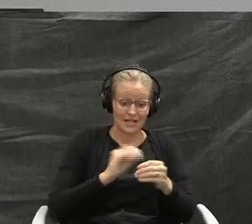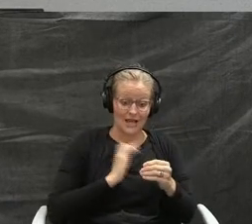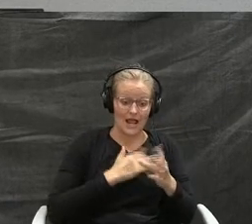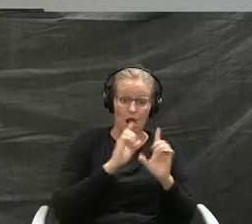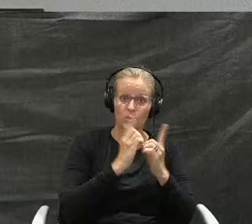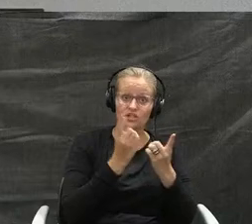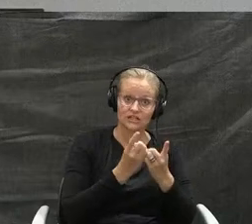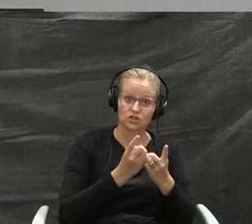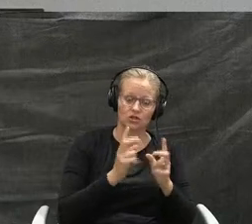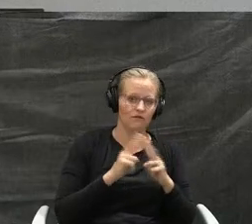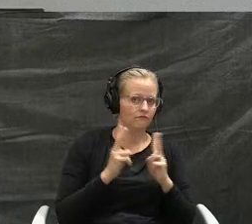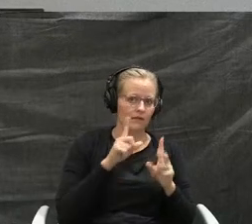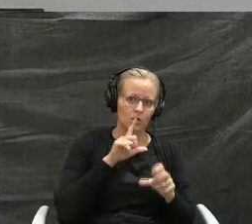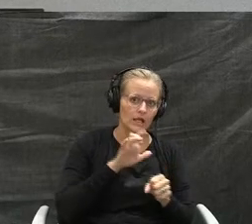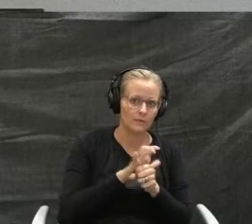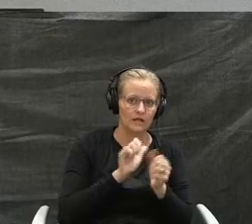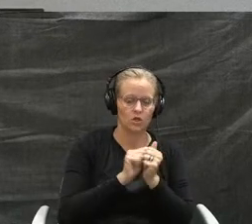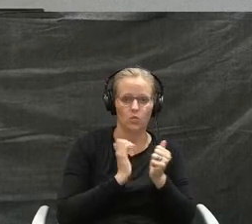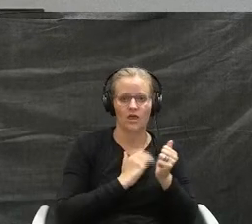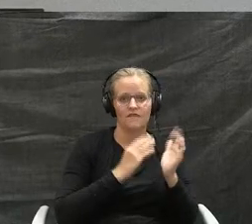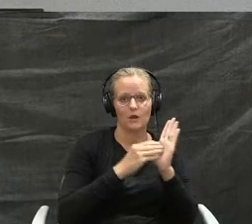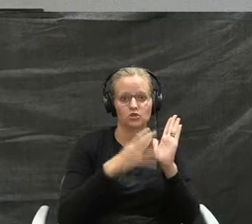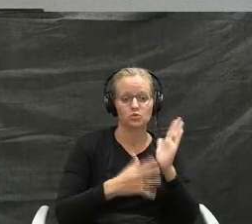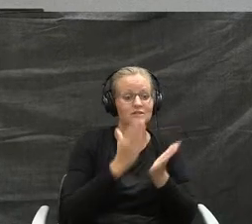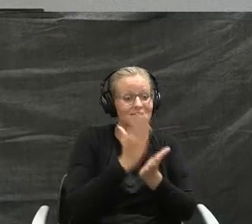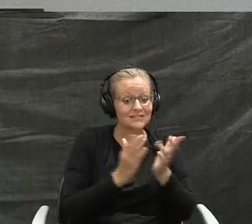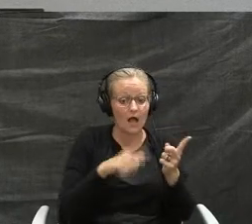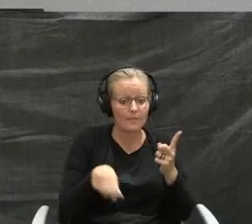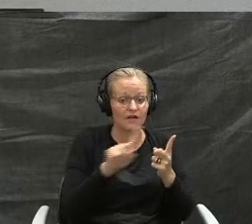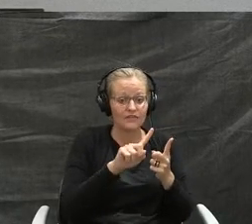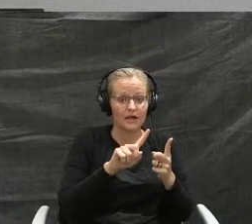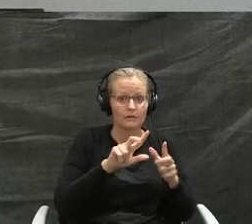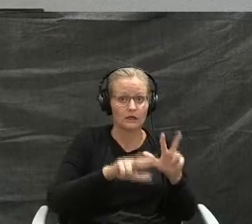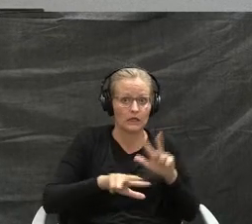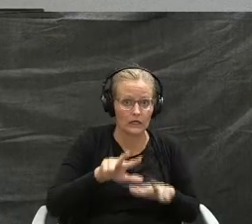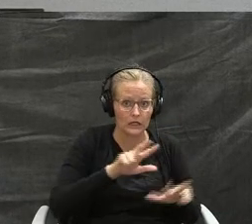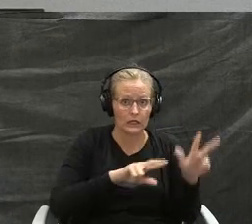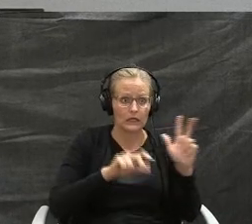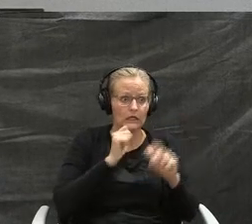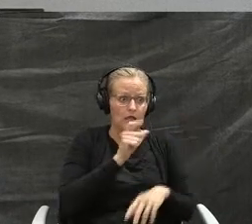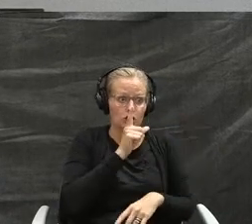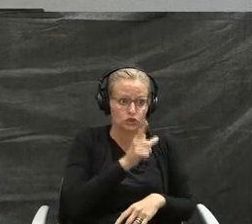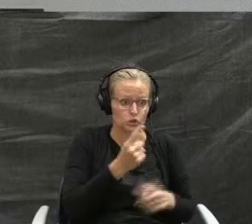coming back to school and some may not be able to come back due to their own health risks.